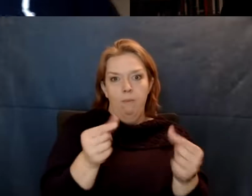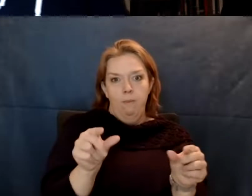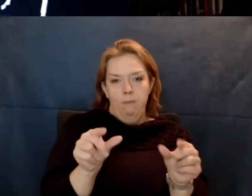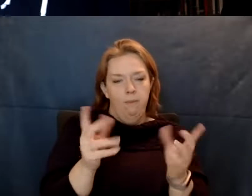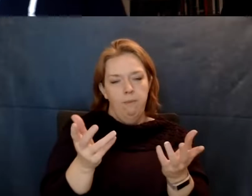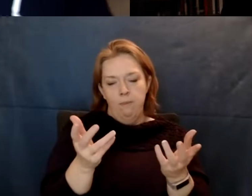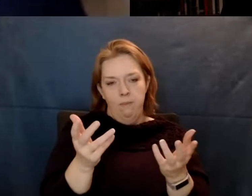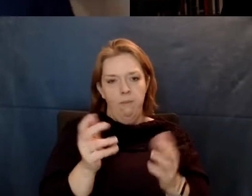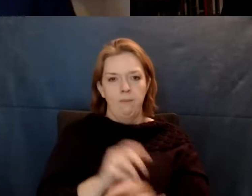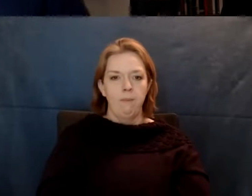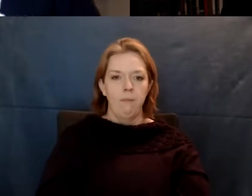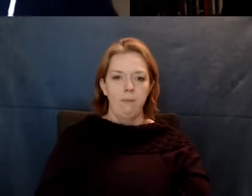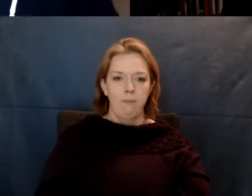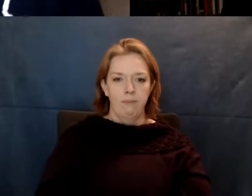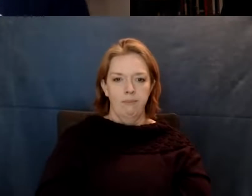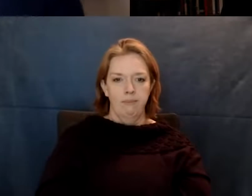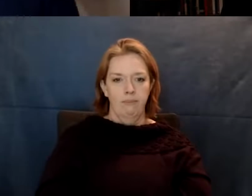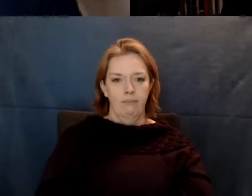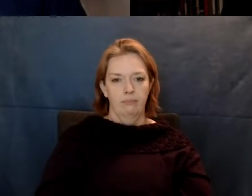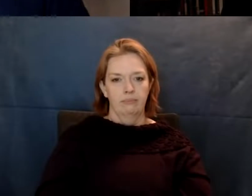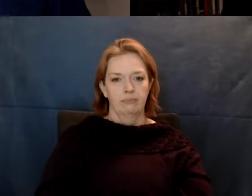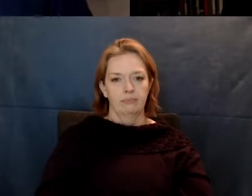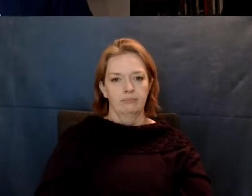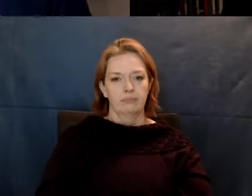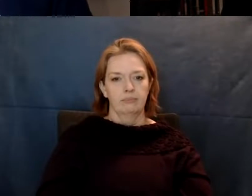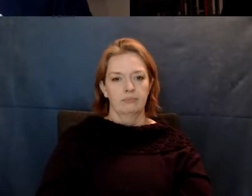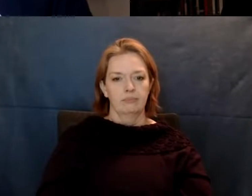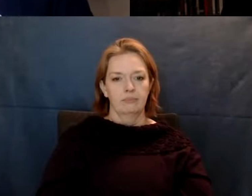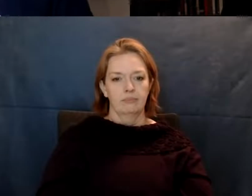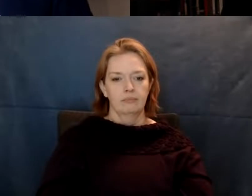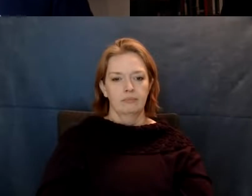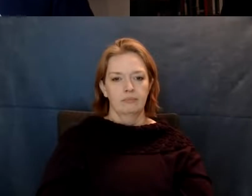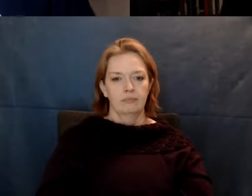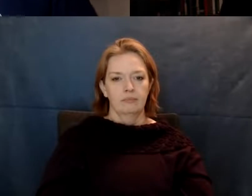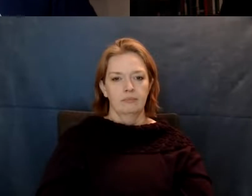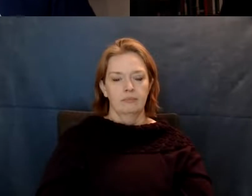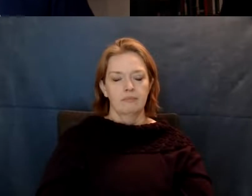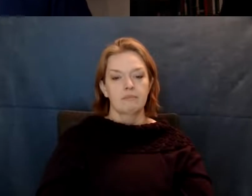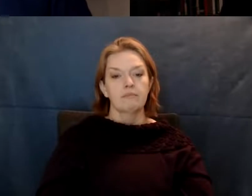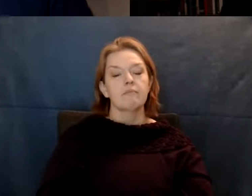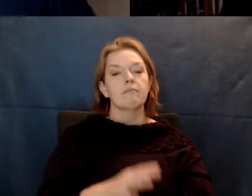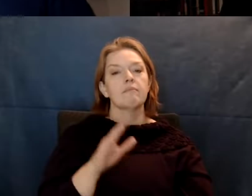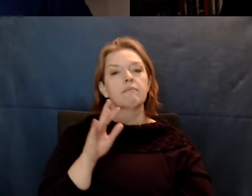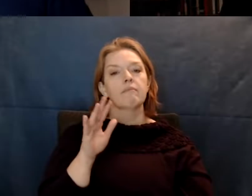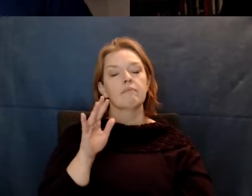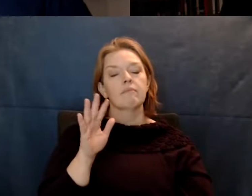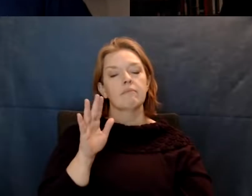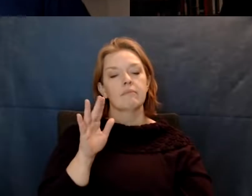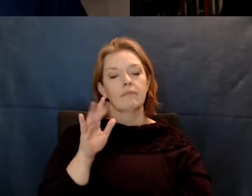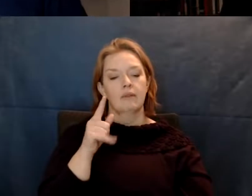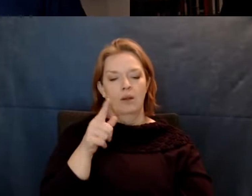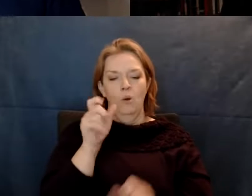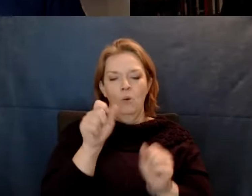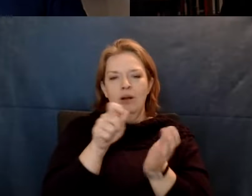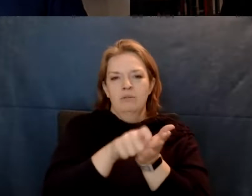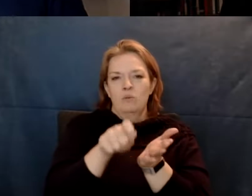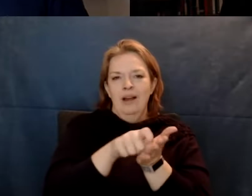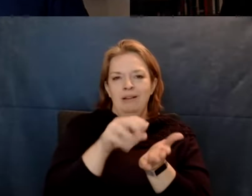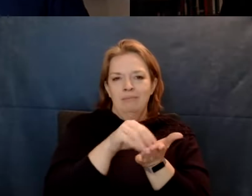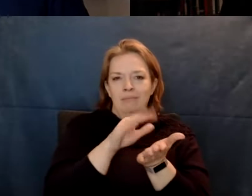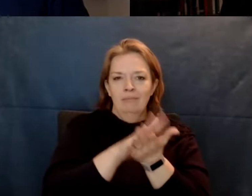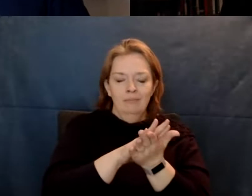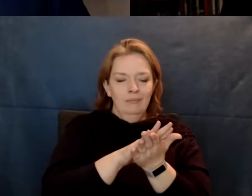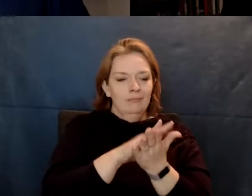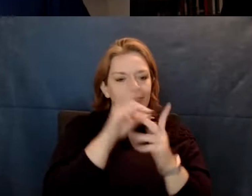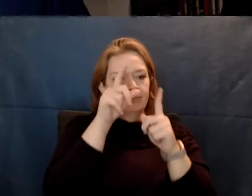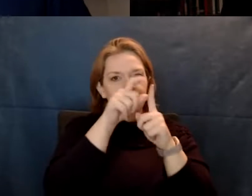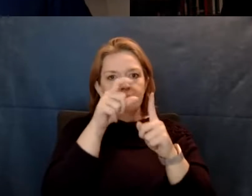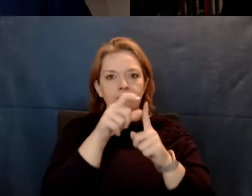Yeah, I think hearing, you know, whenever you can write down a list of words that don't